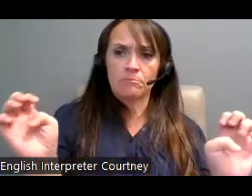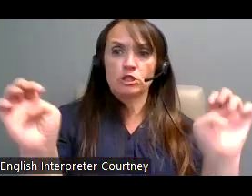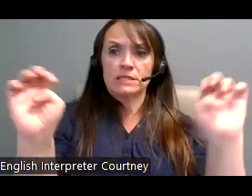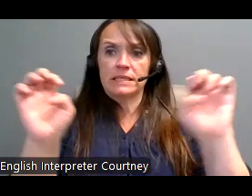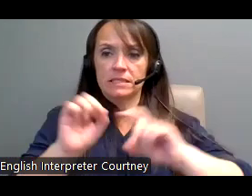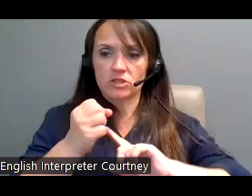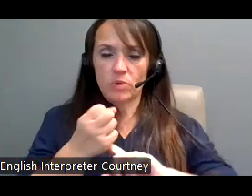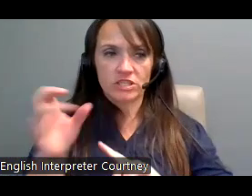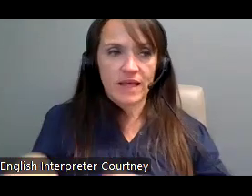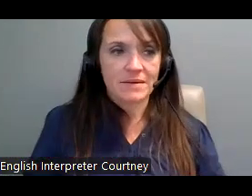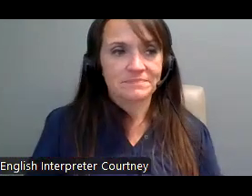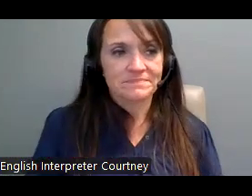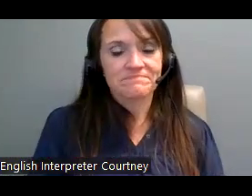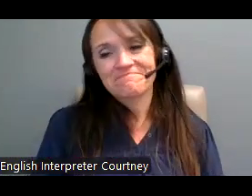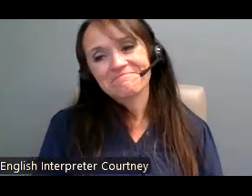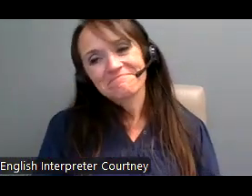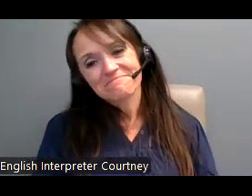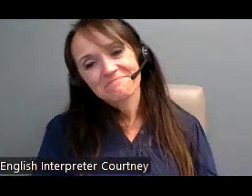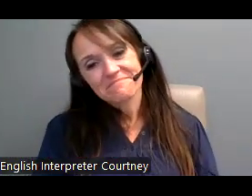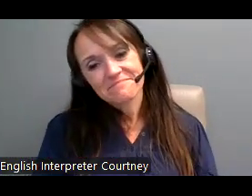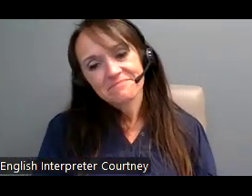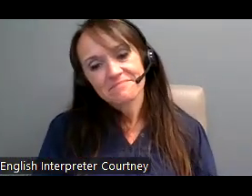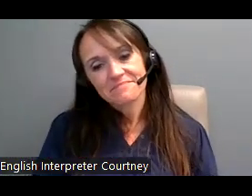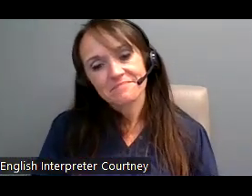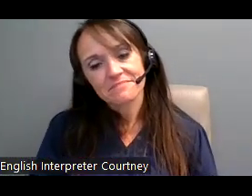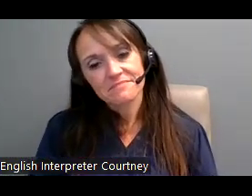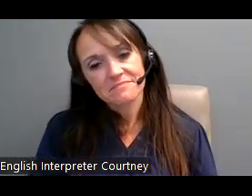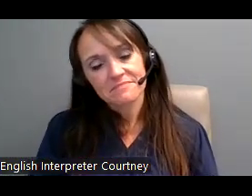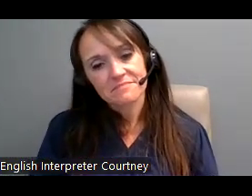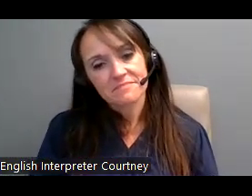Alright. Cindy, if you have any